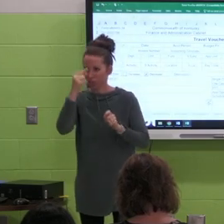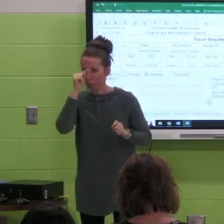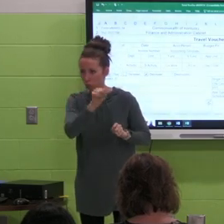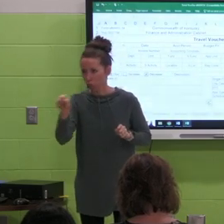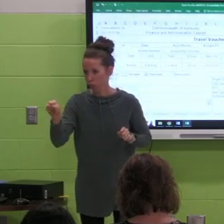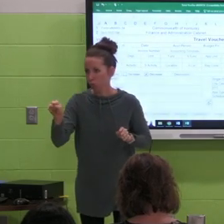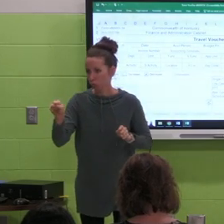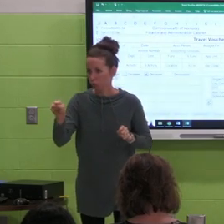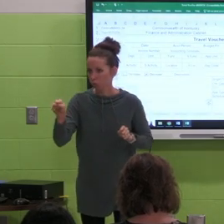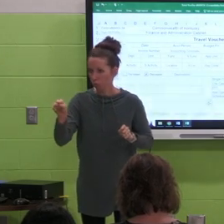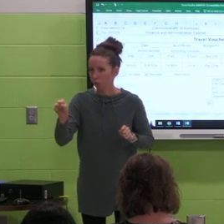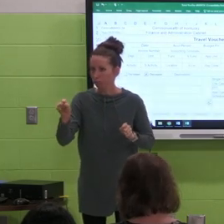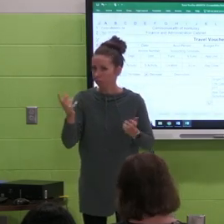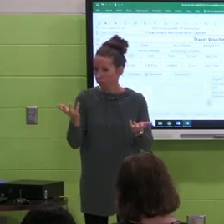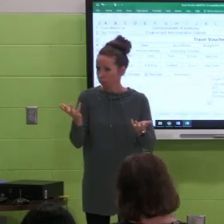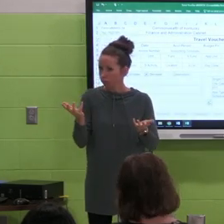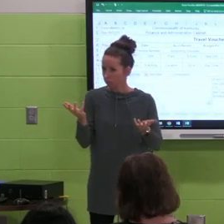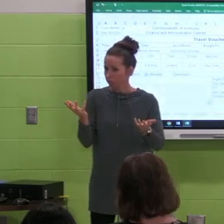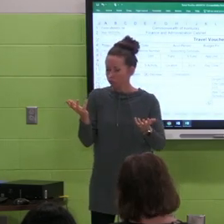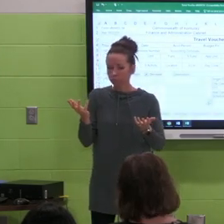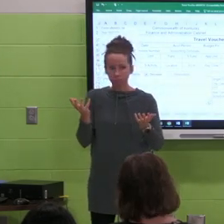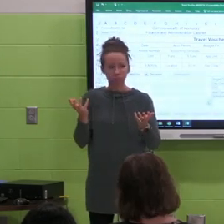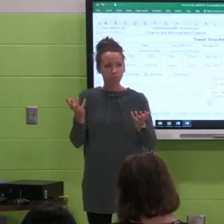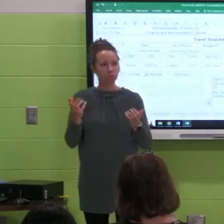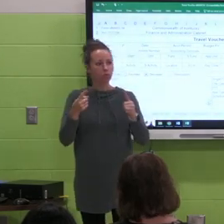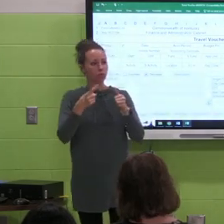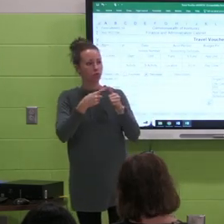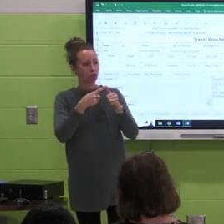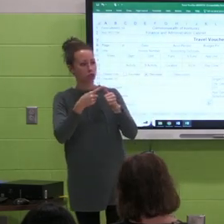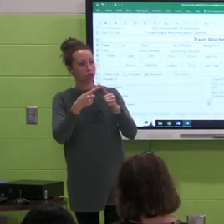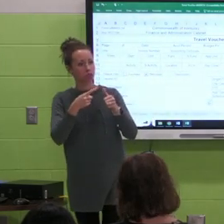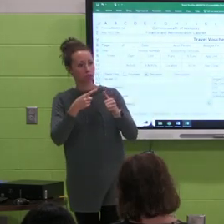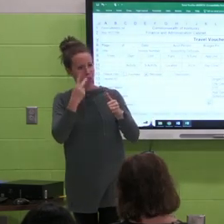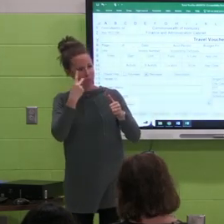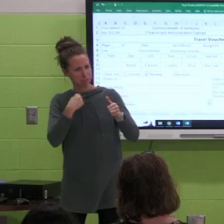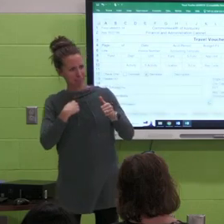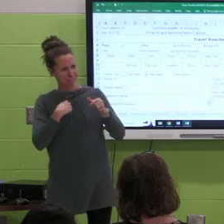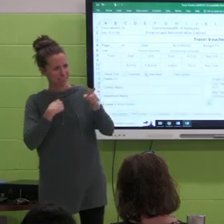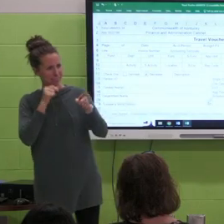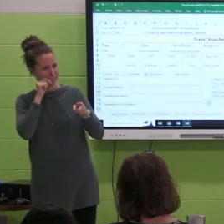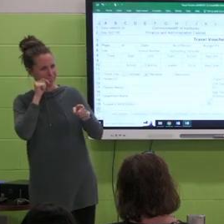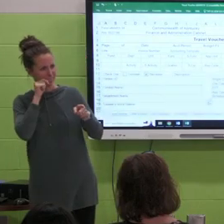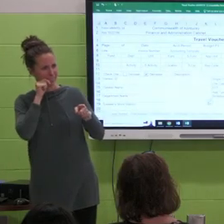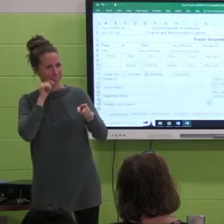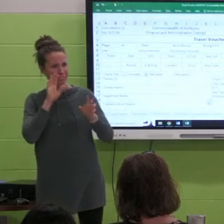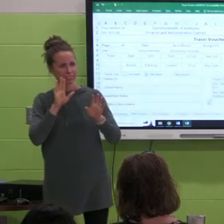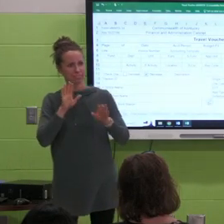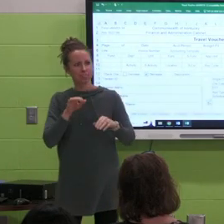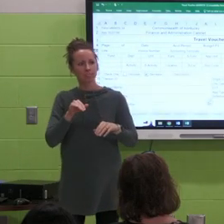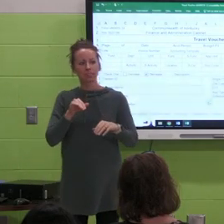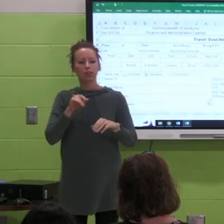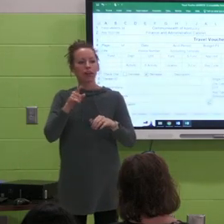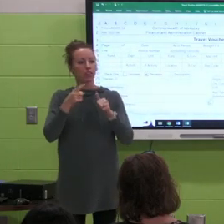we want to change that and and the first thing that I want to say to you all is there's been